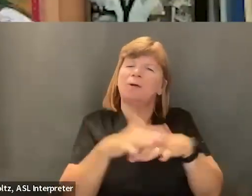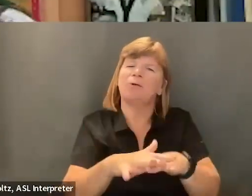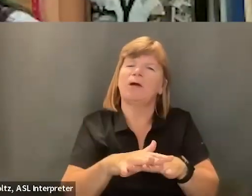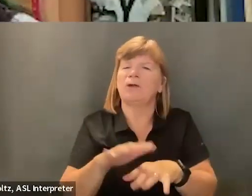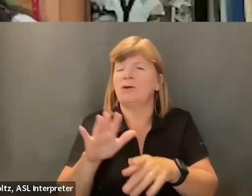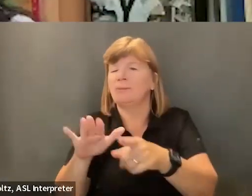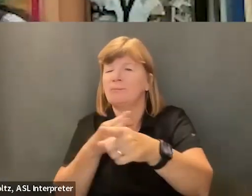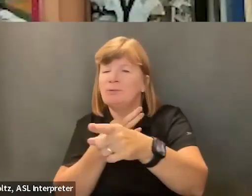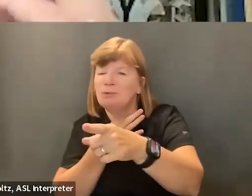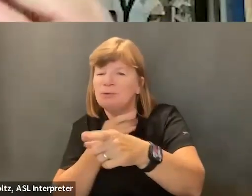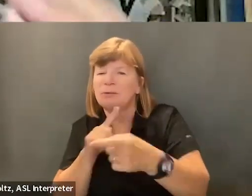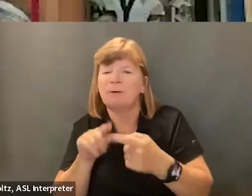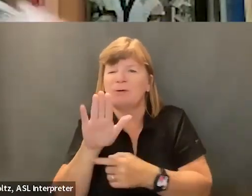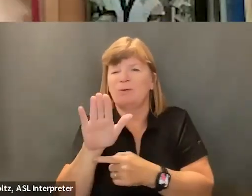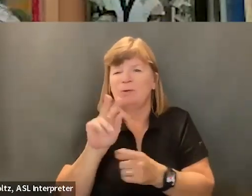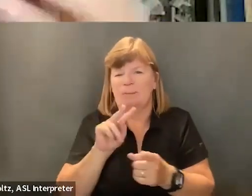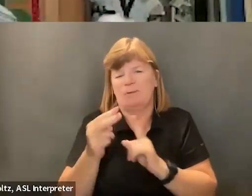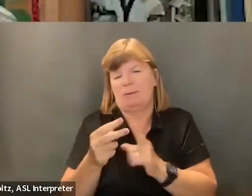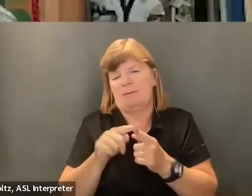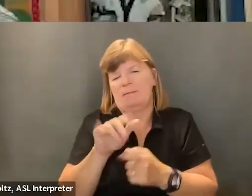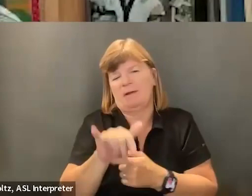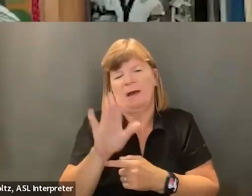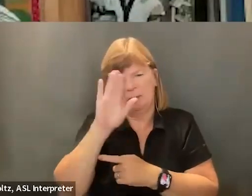from you about your thoughts about that because I know that we've been talking back and forth